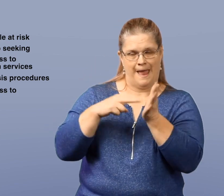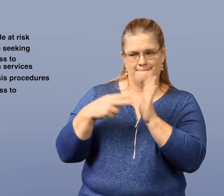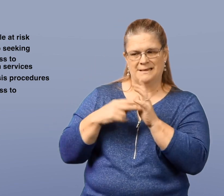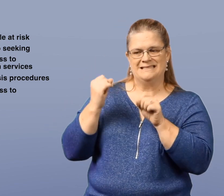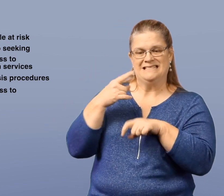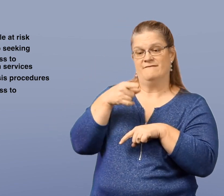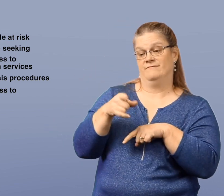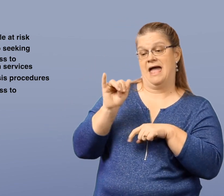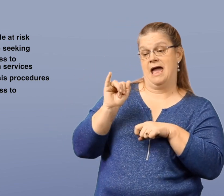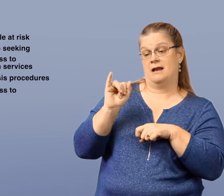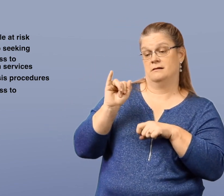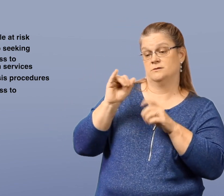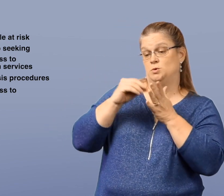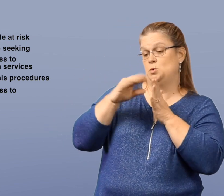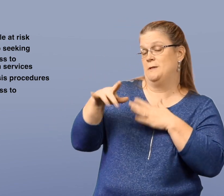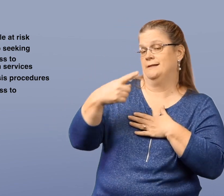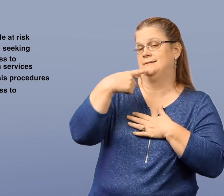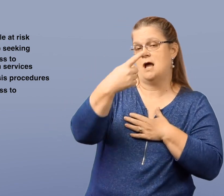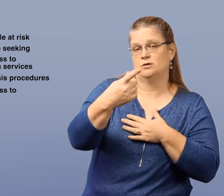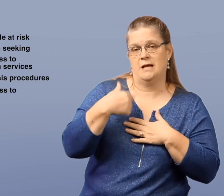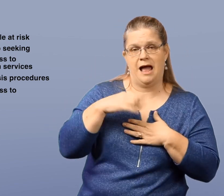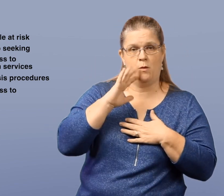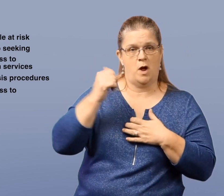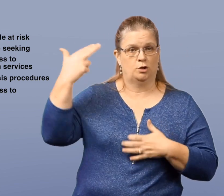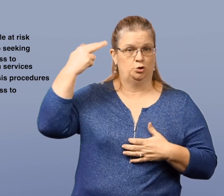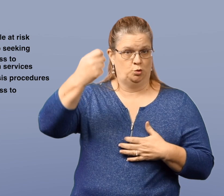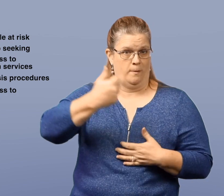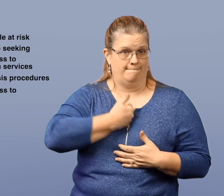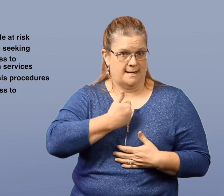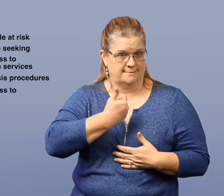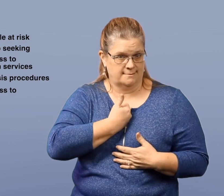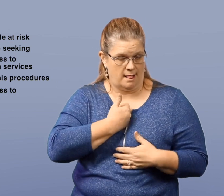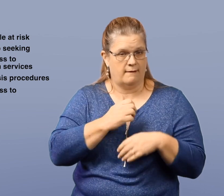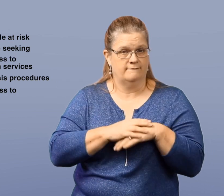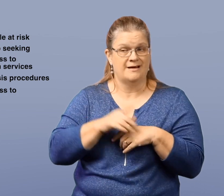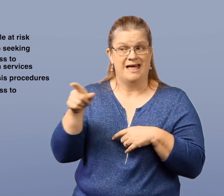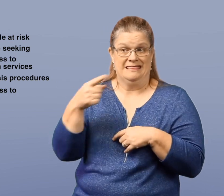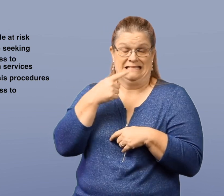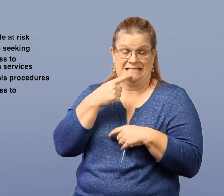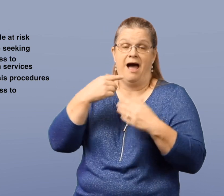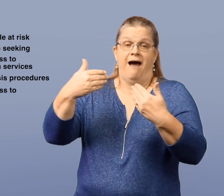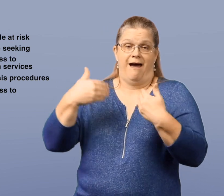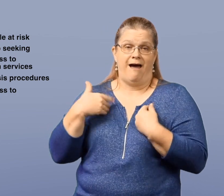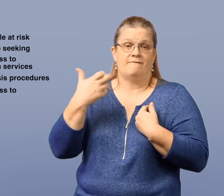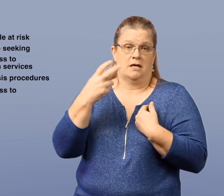What that means is if a student were to tell you I want to shoot myself,